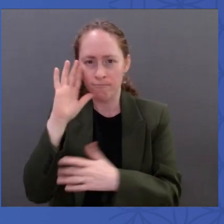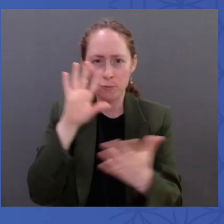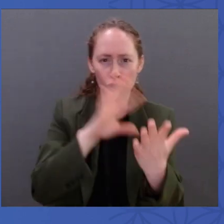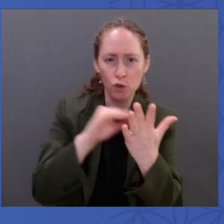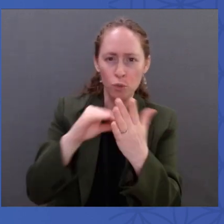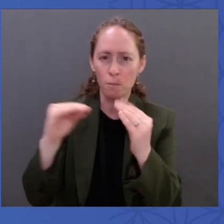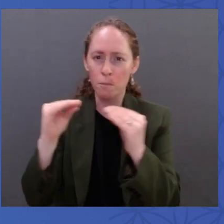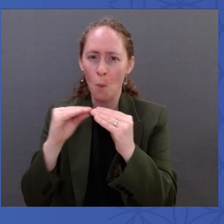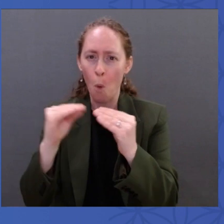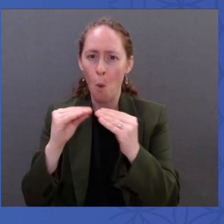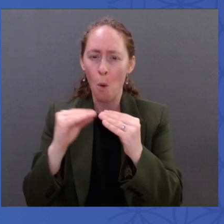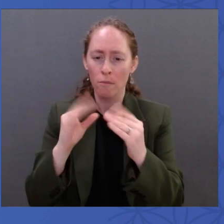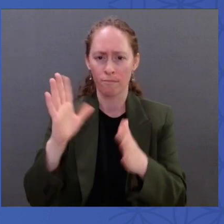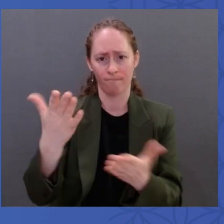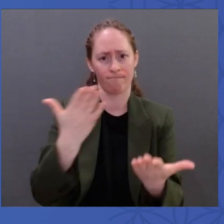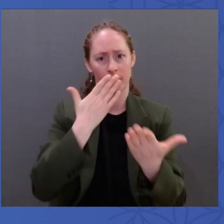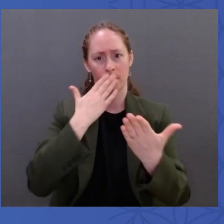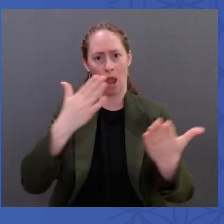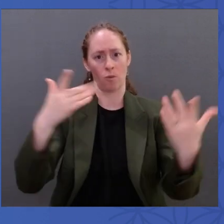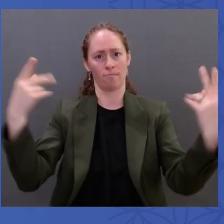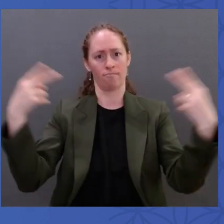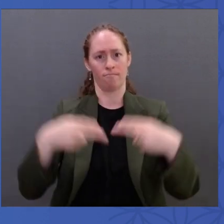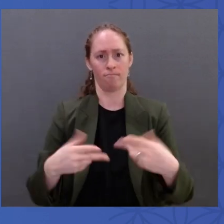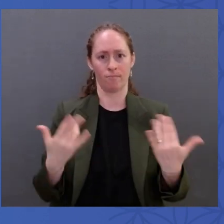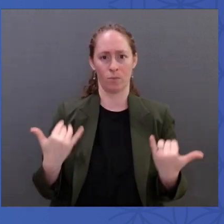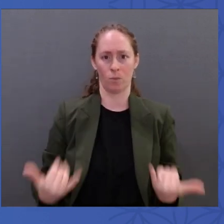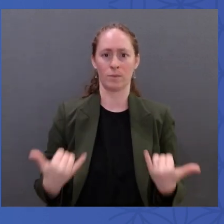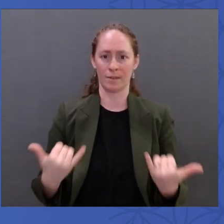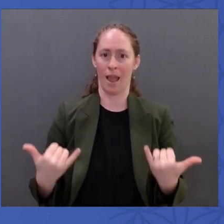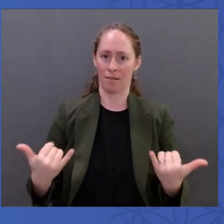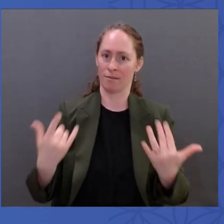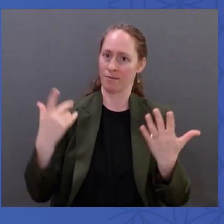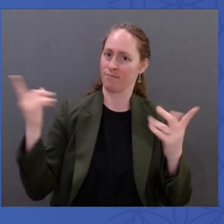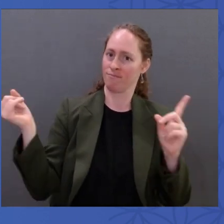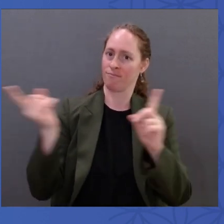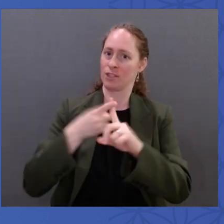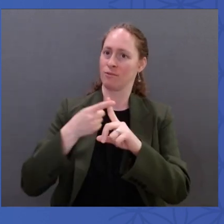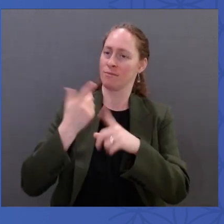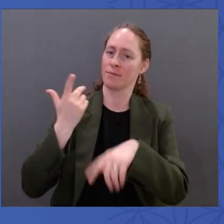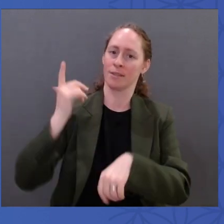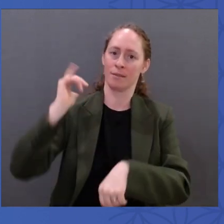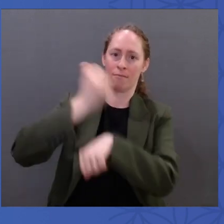And let me close by saying the United States is deeply invested in the Indo-Pacific.